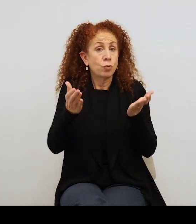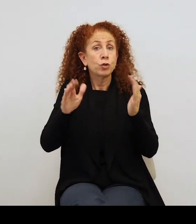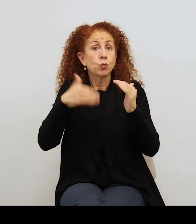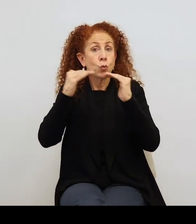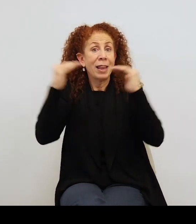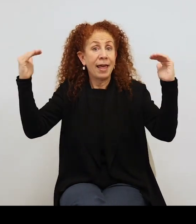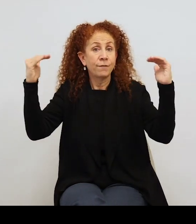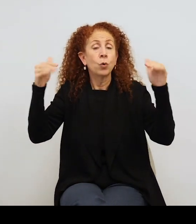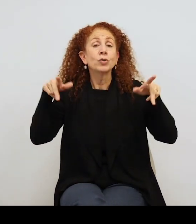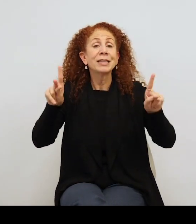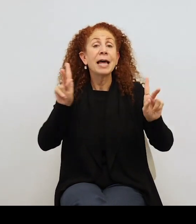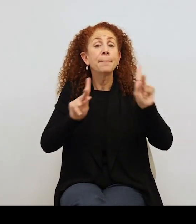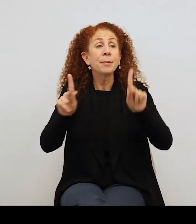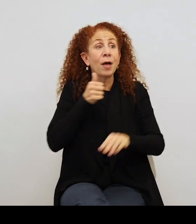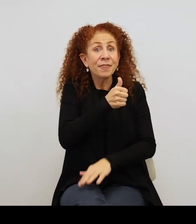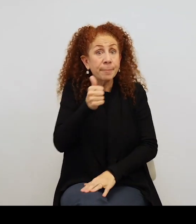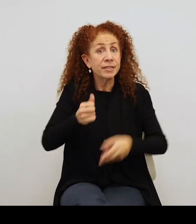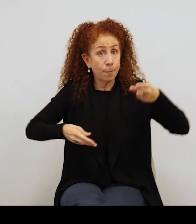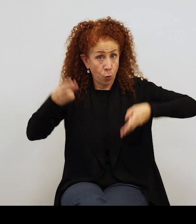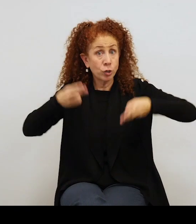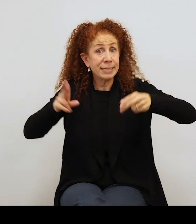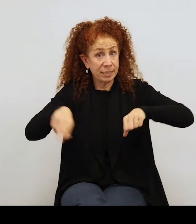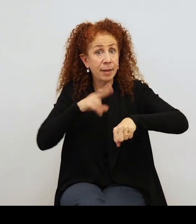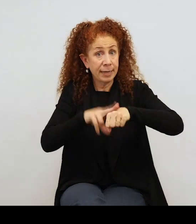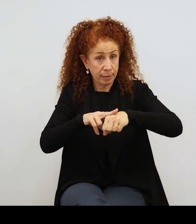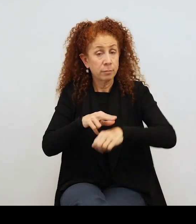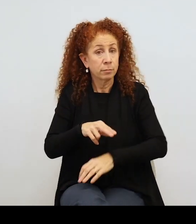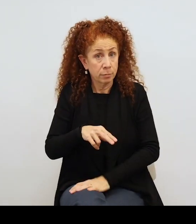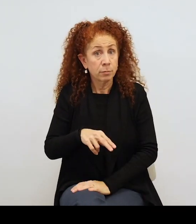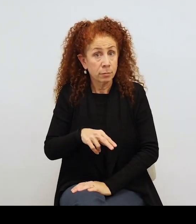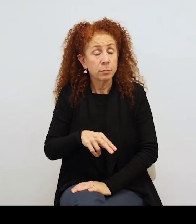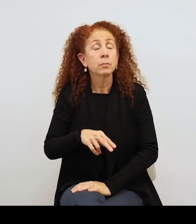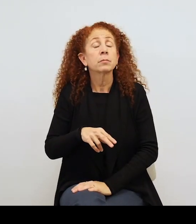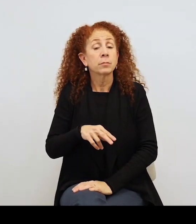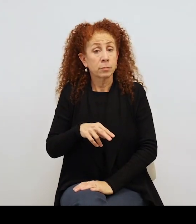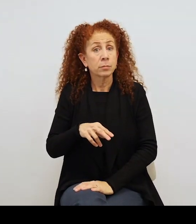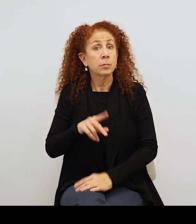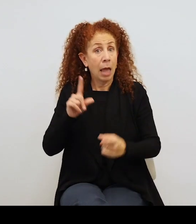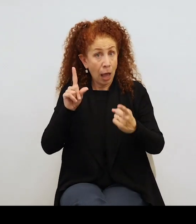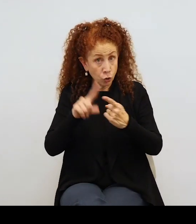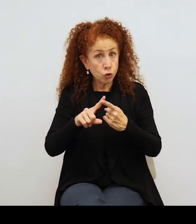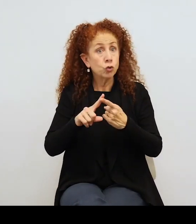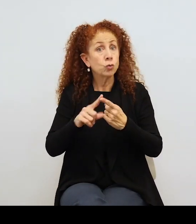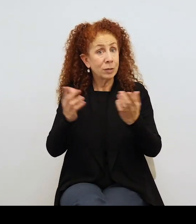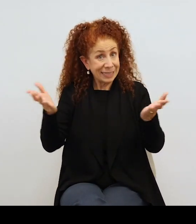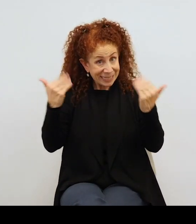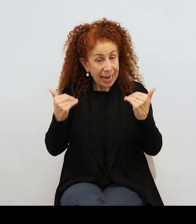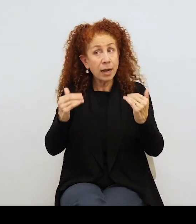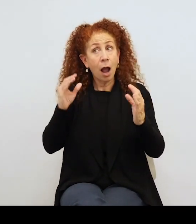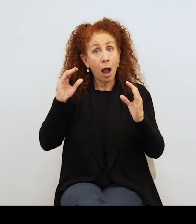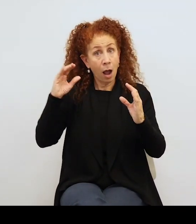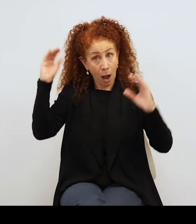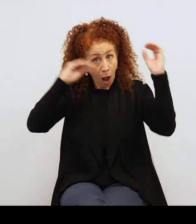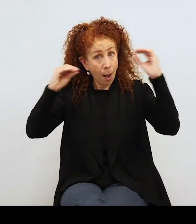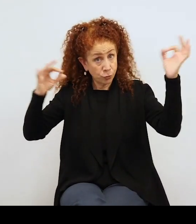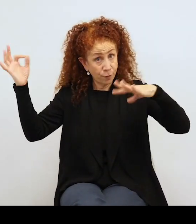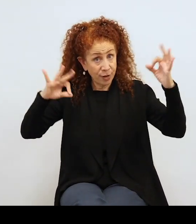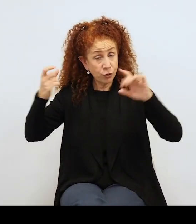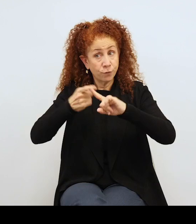to let people-- again, to let people participate and to take in people's observations from their private gardens.